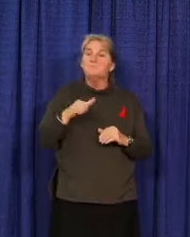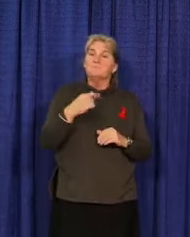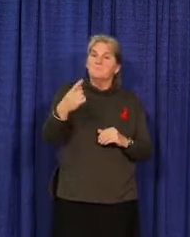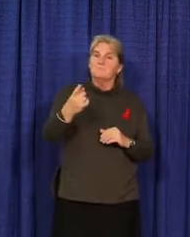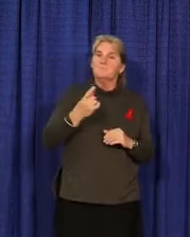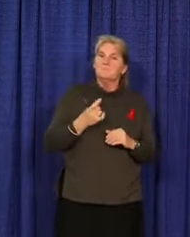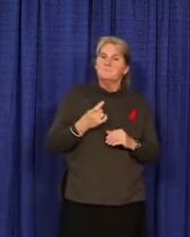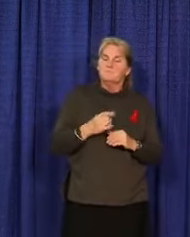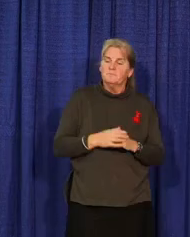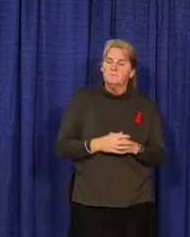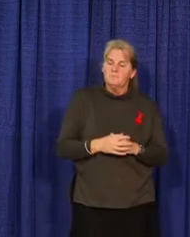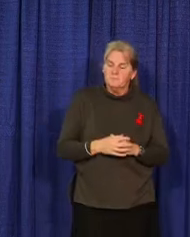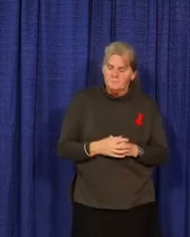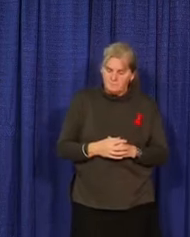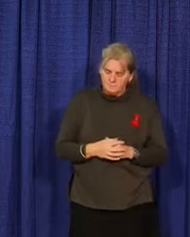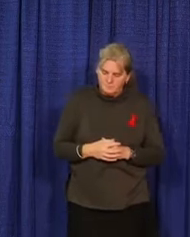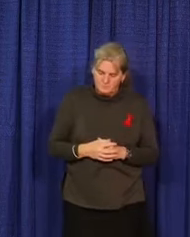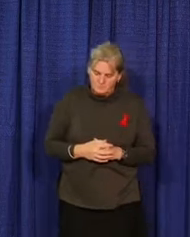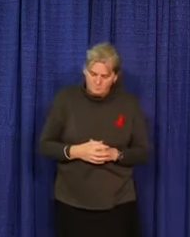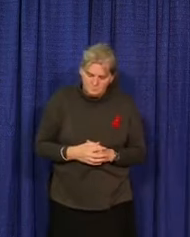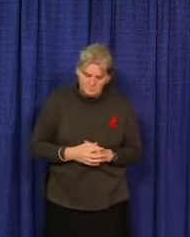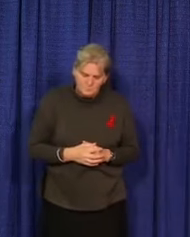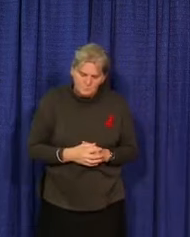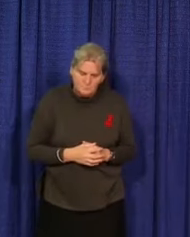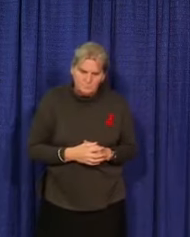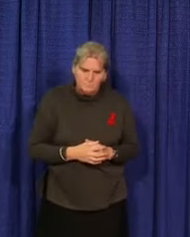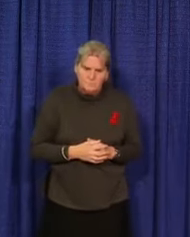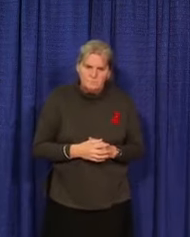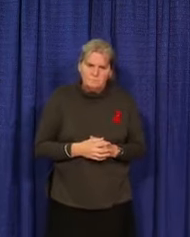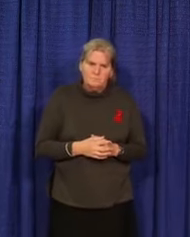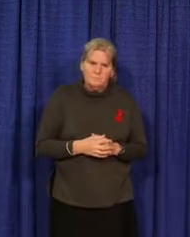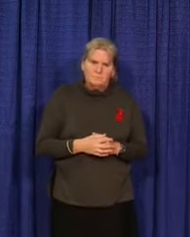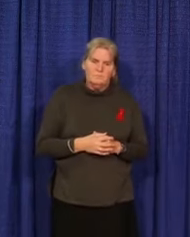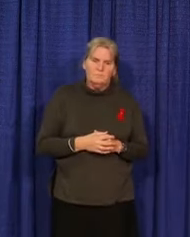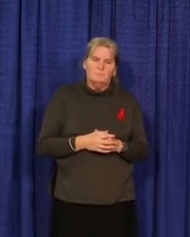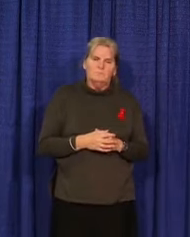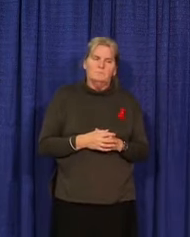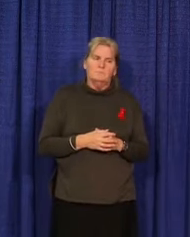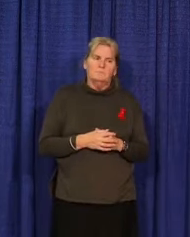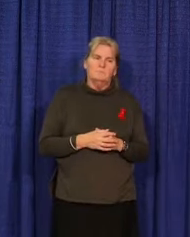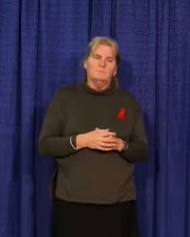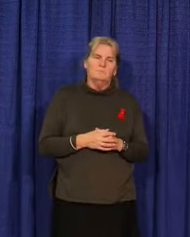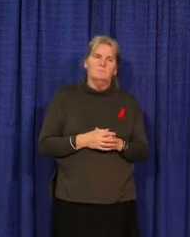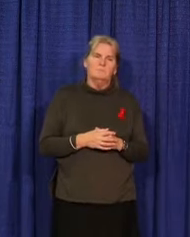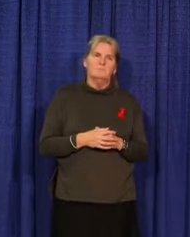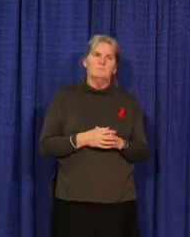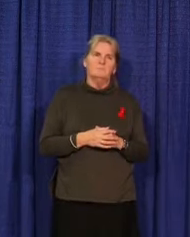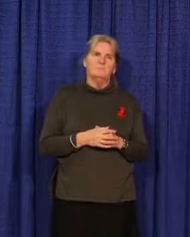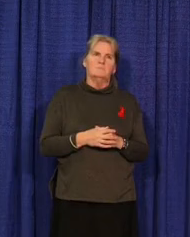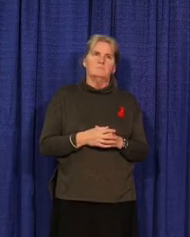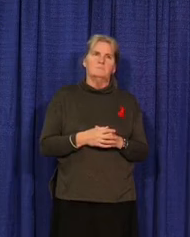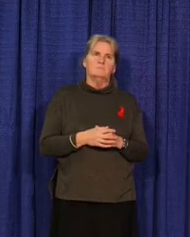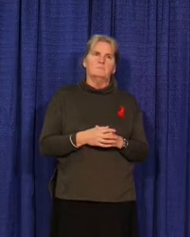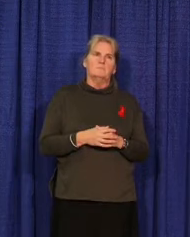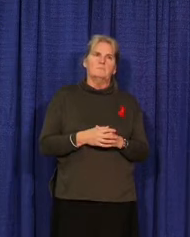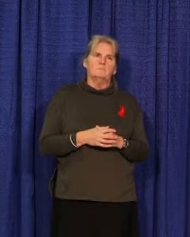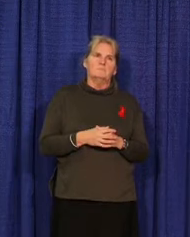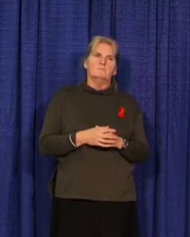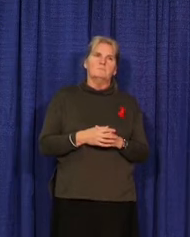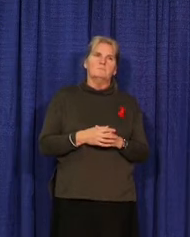Follow-up question?